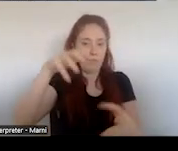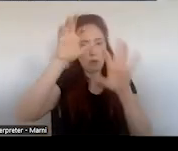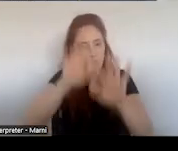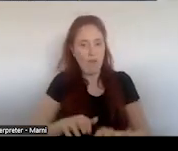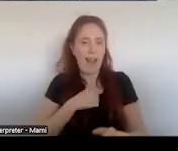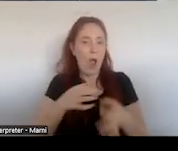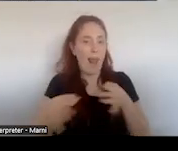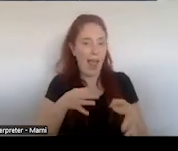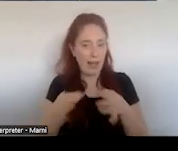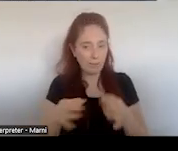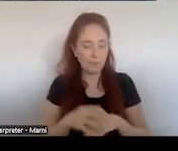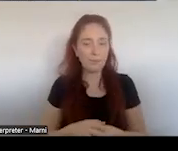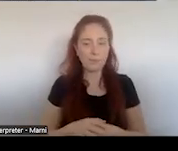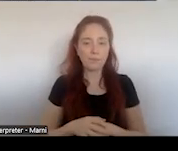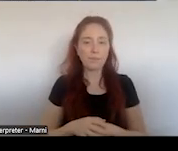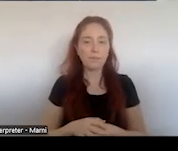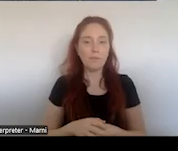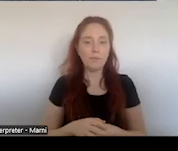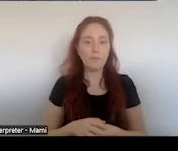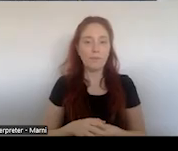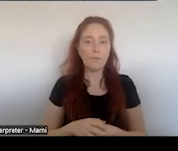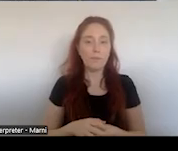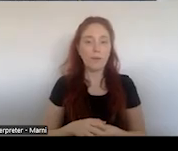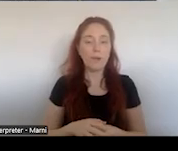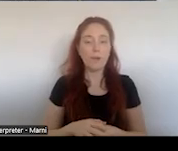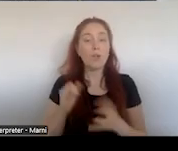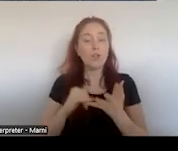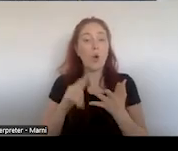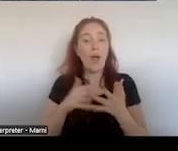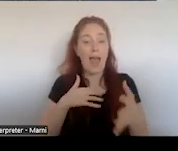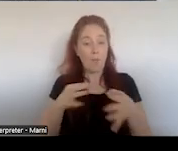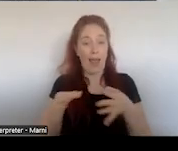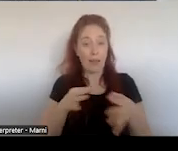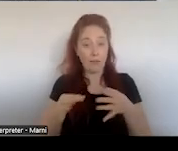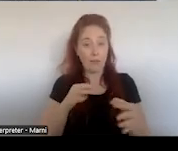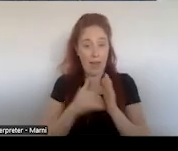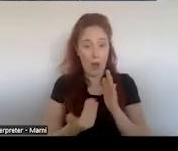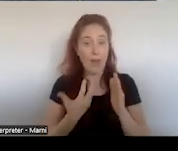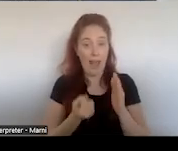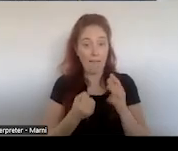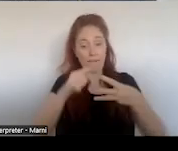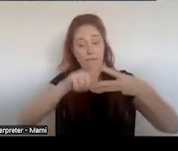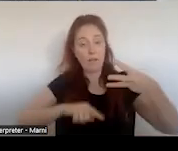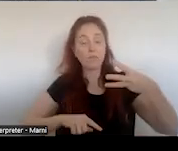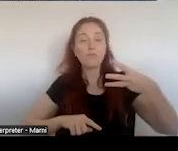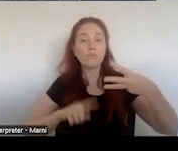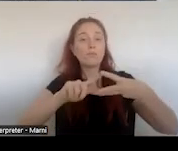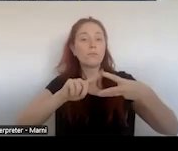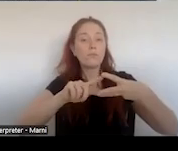There are probably three key things the plan does. First, it recognises that ableism,